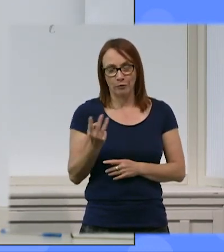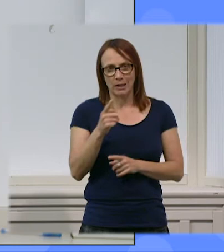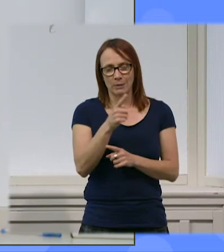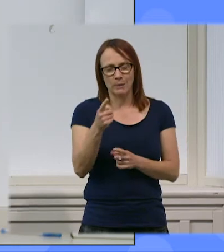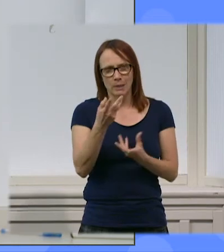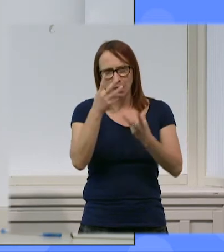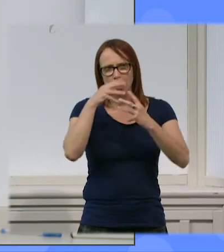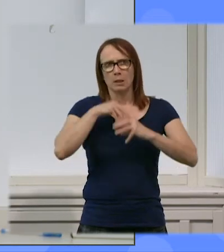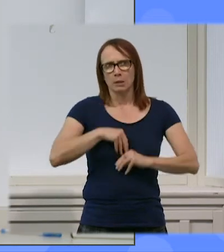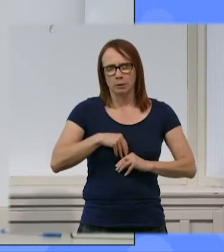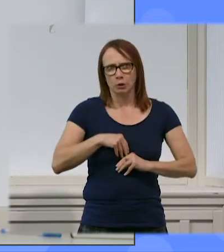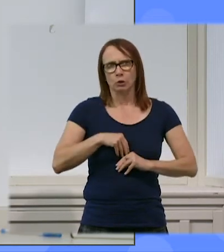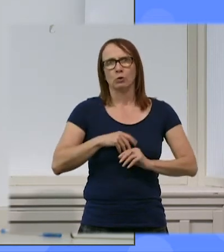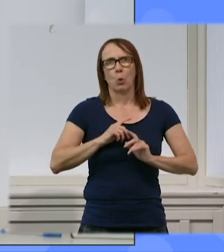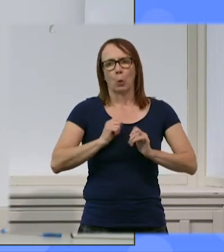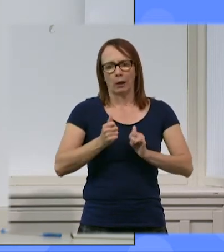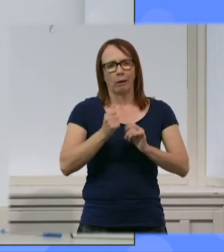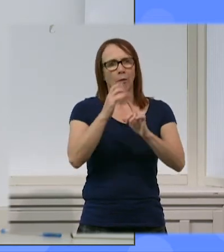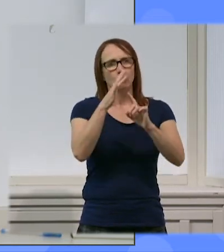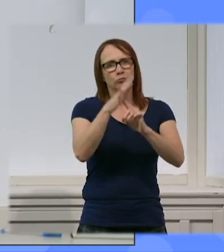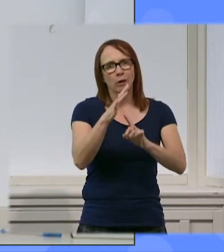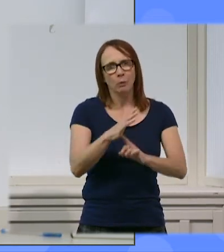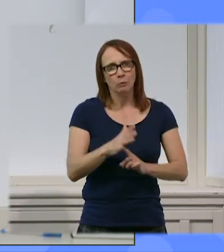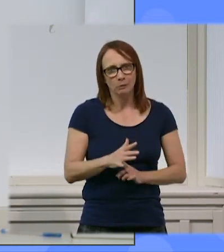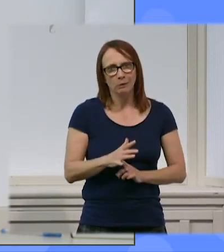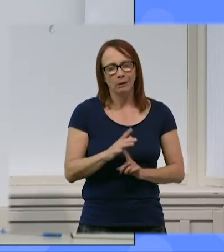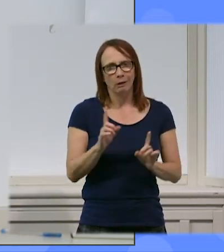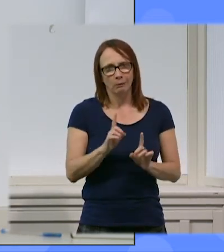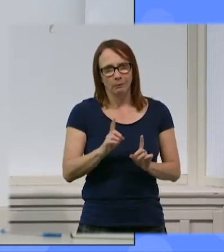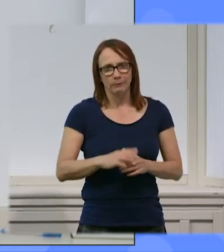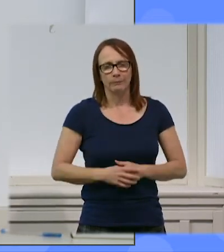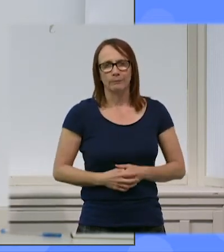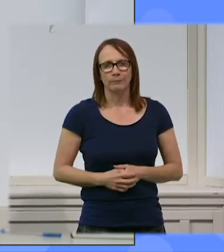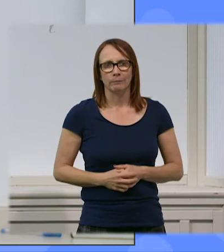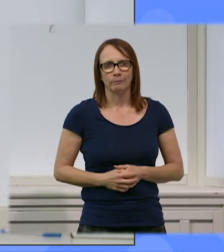priorities for action in this area area going forwards each speaker has prepared